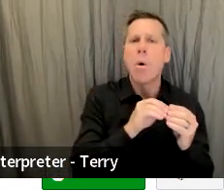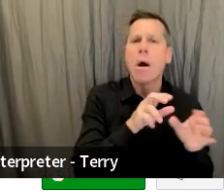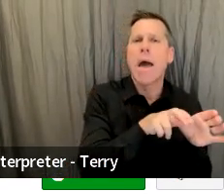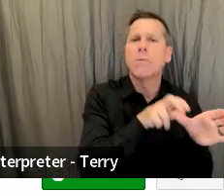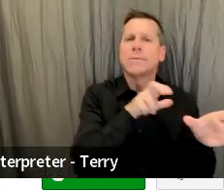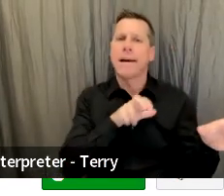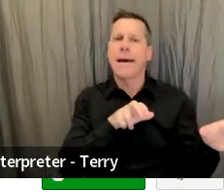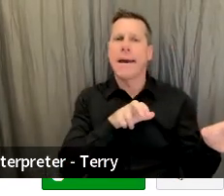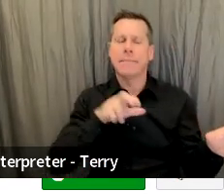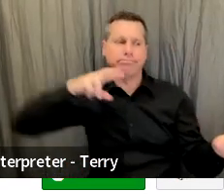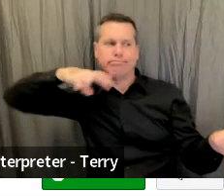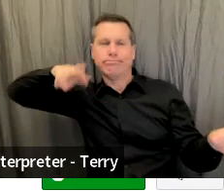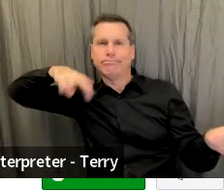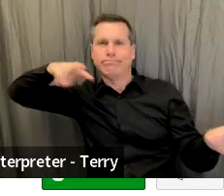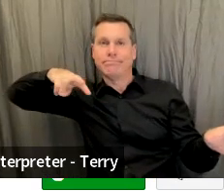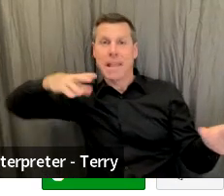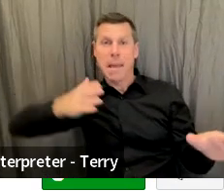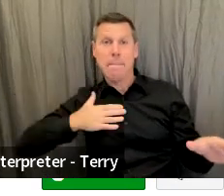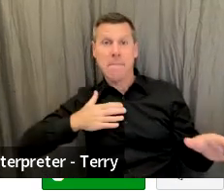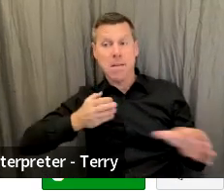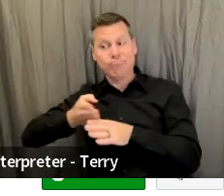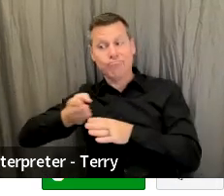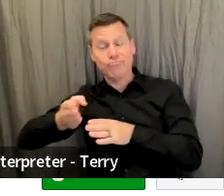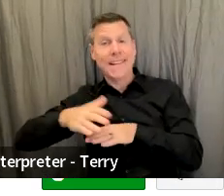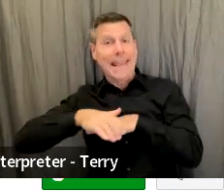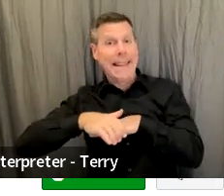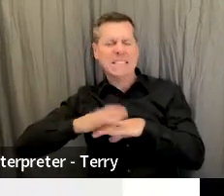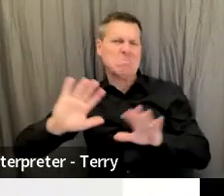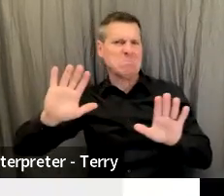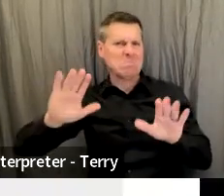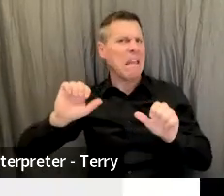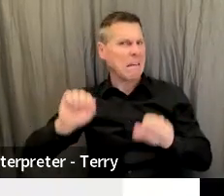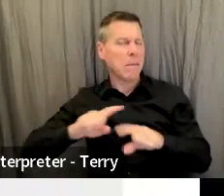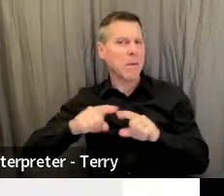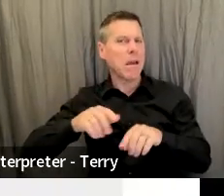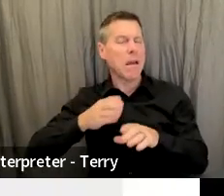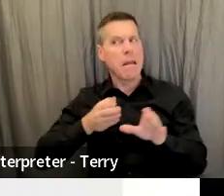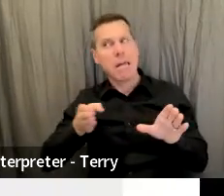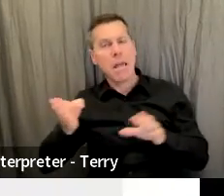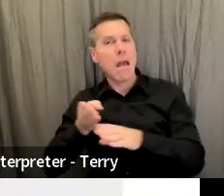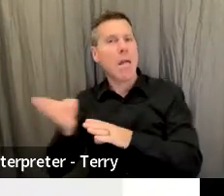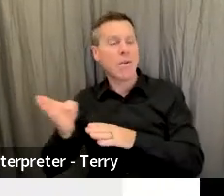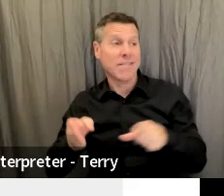Like I said, my discipline is not English. I did make one of these courses for linguistics